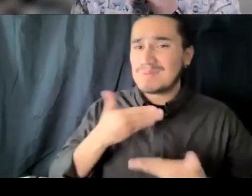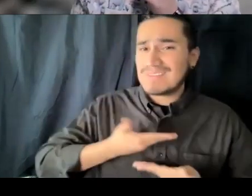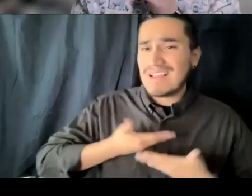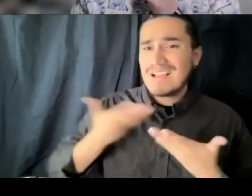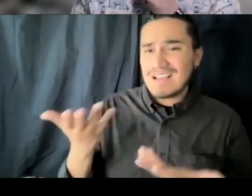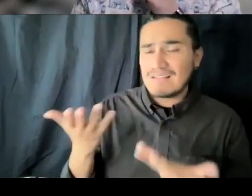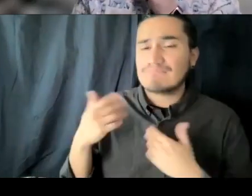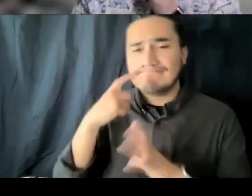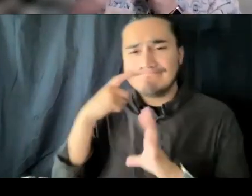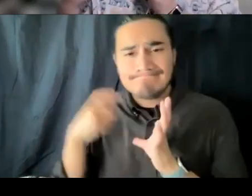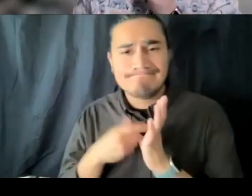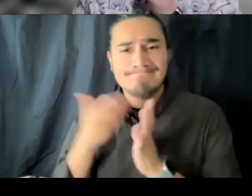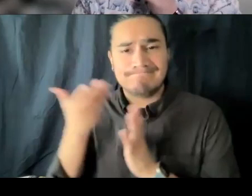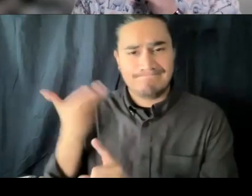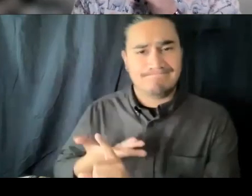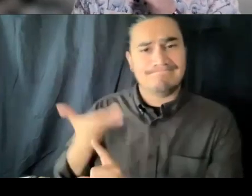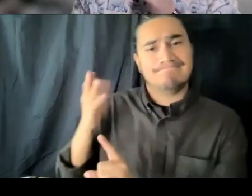I recognize you. You know, I see you.